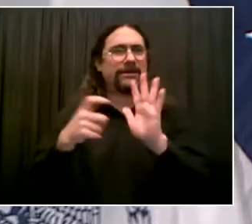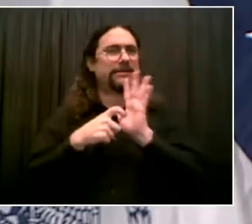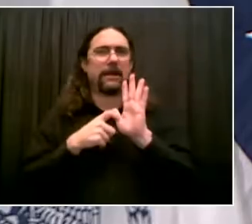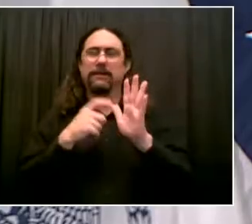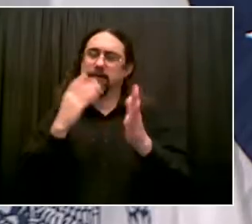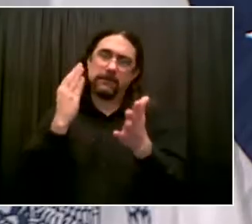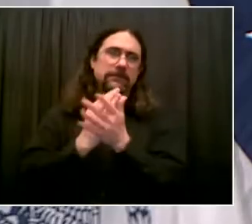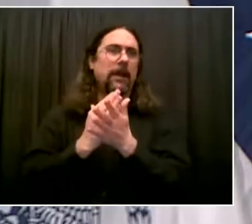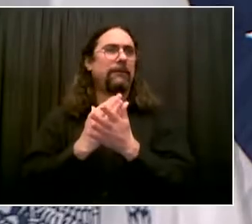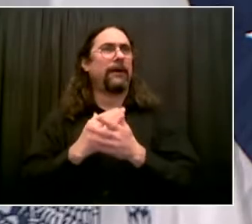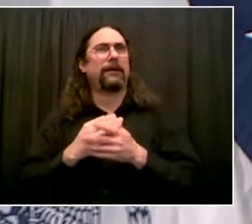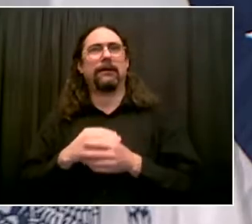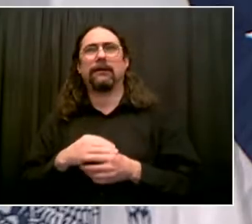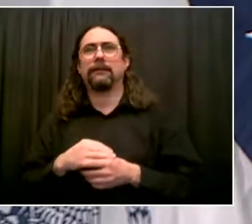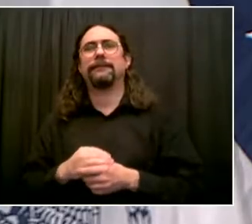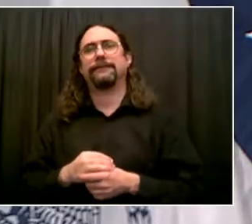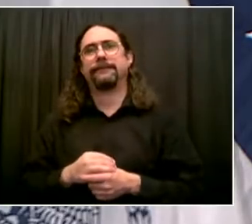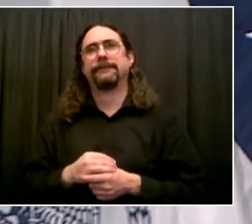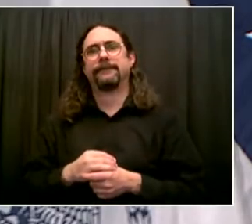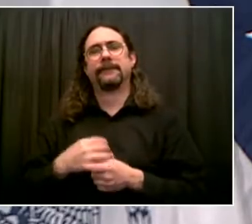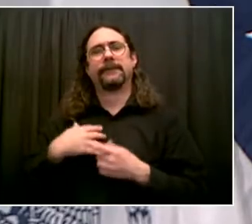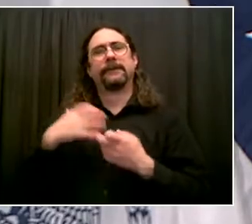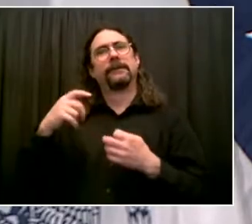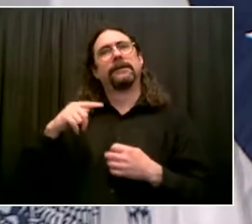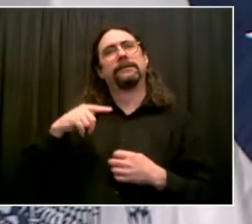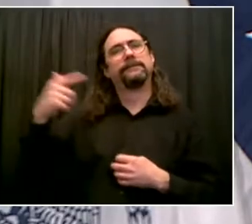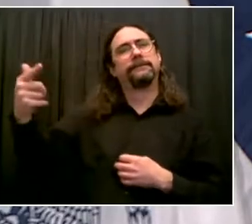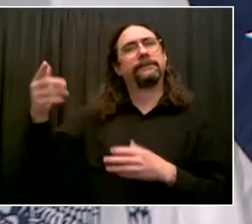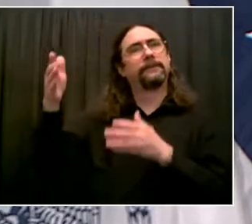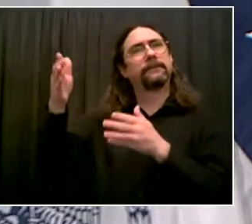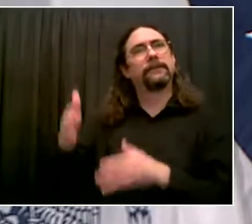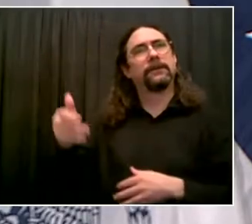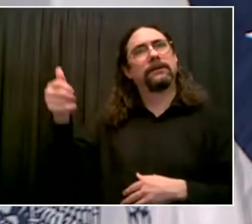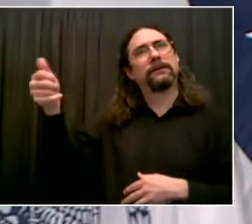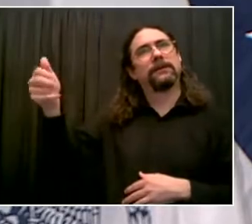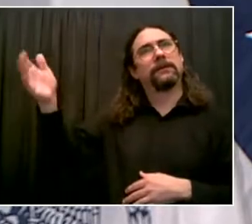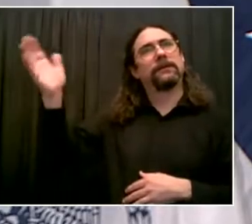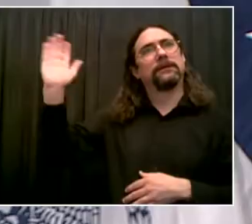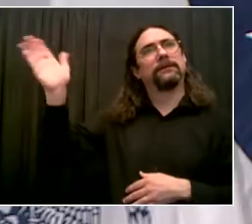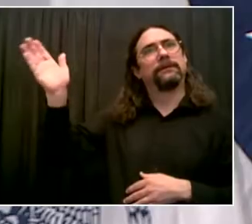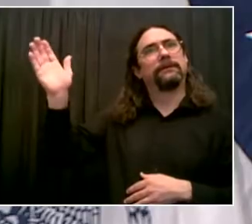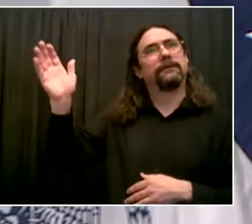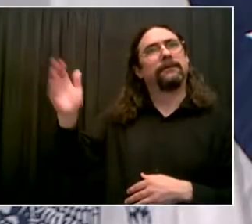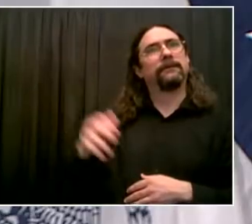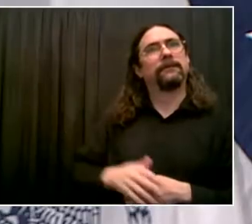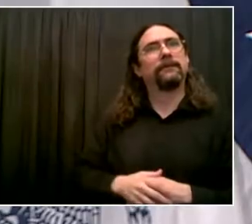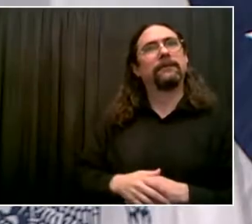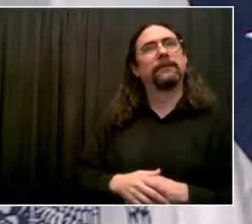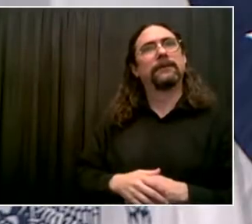WITH ALL THAT SAID I WANT YOU TO HEAR FROM THE PERSON THAT